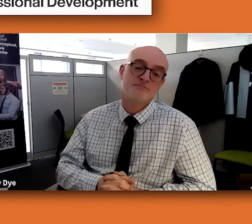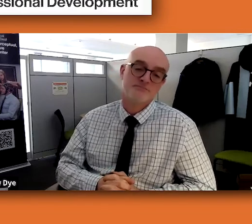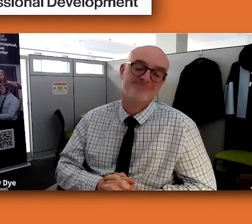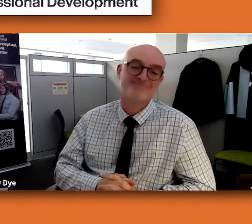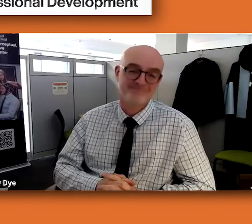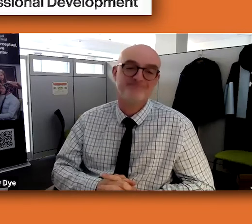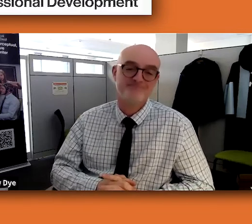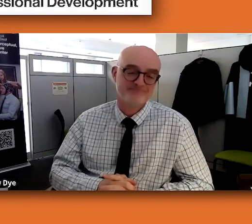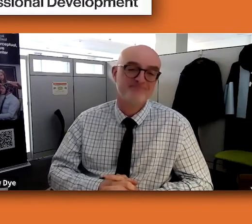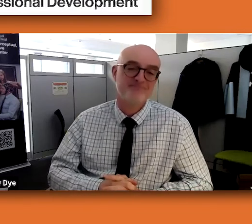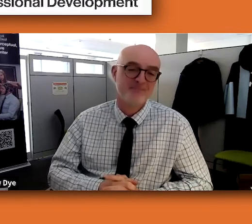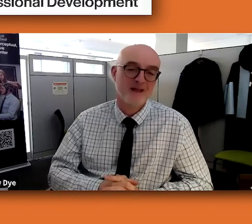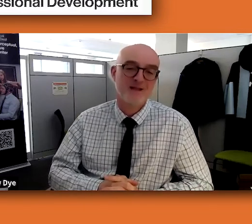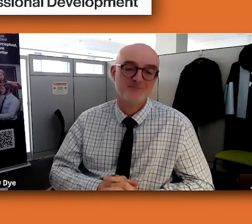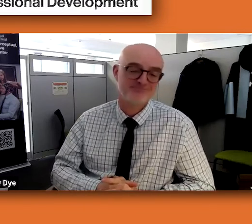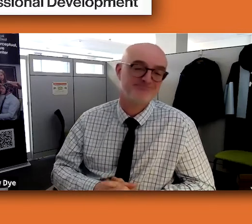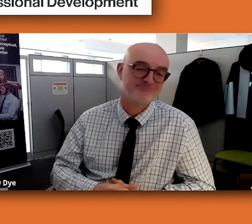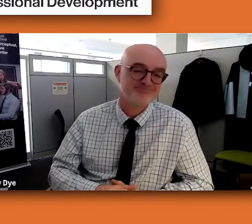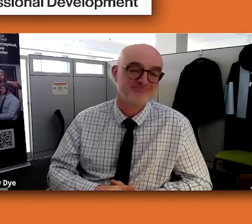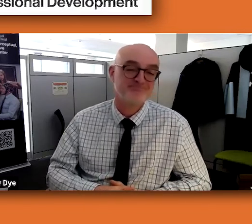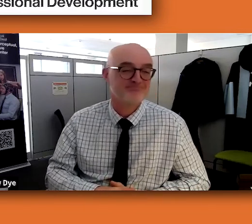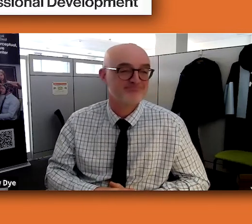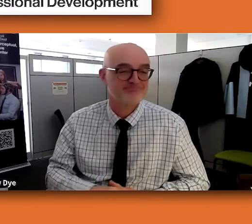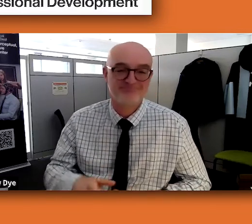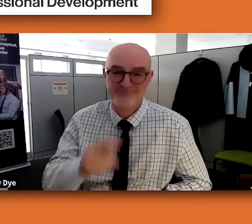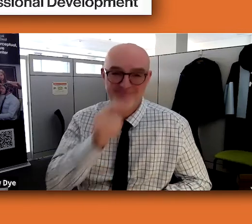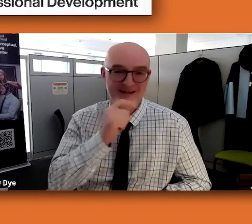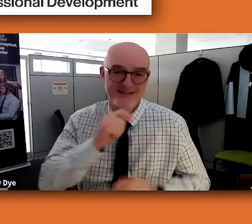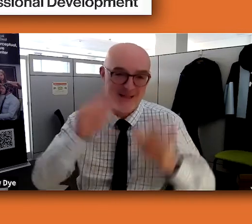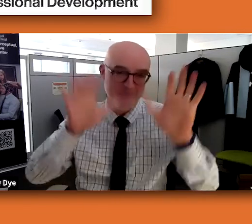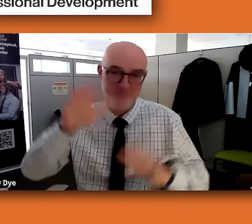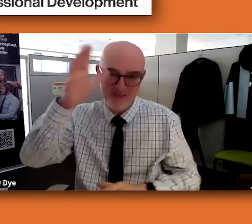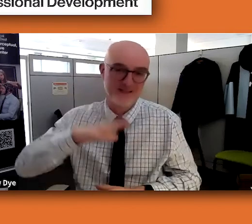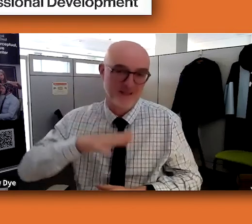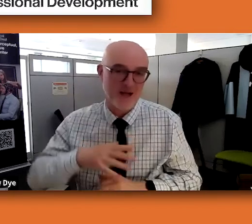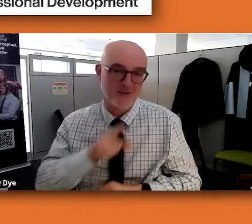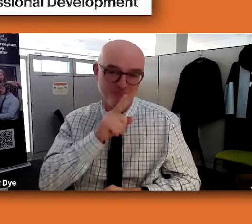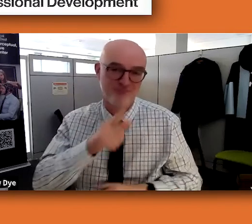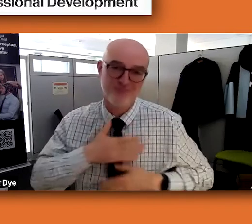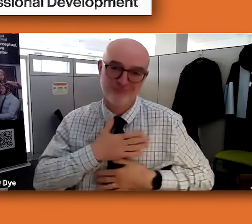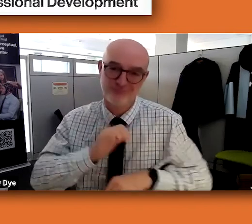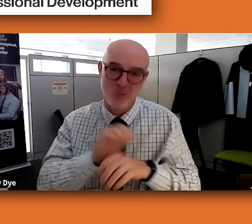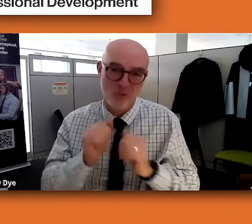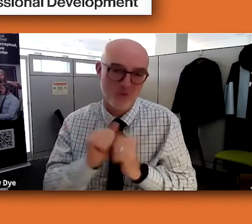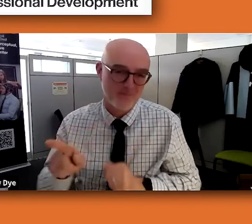and since then our collaboration has fizzled. Matt: Yeah, he's wonderful.